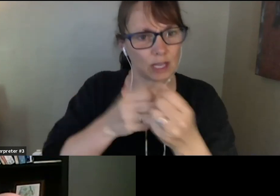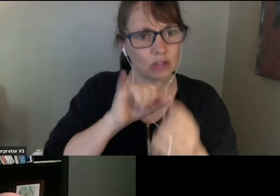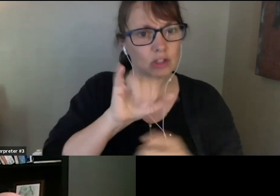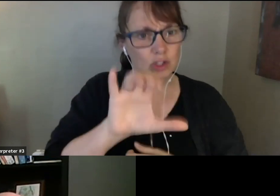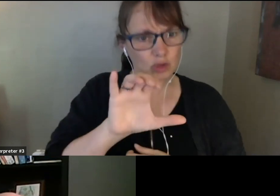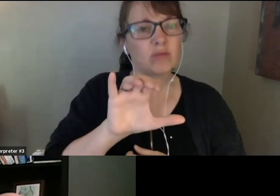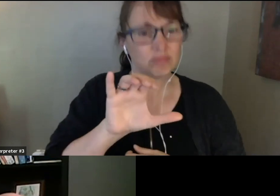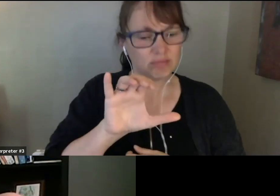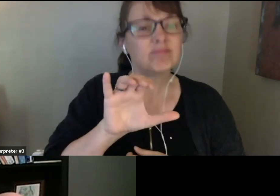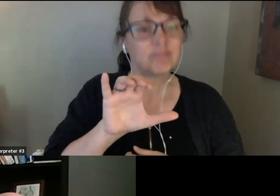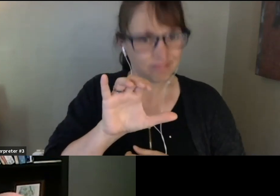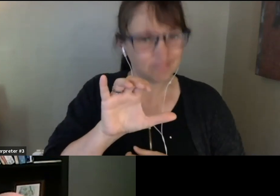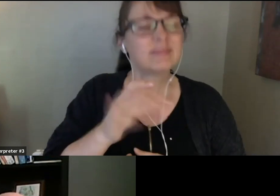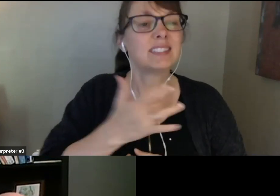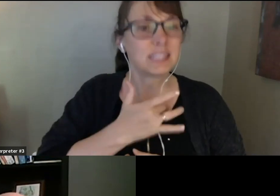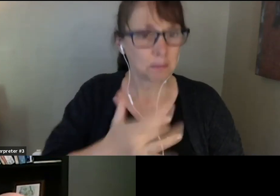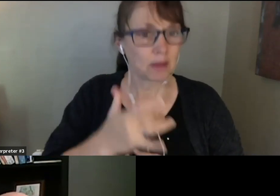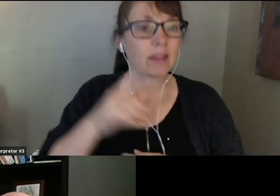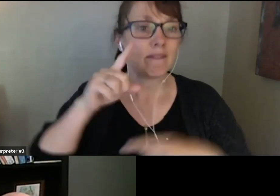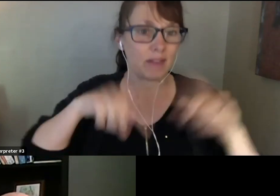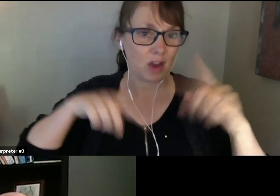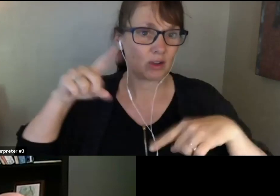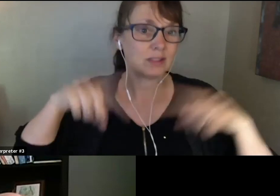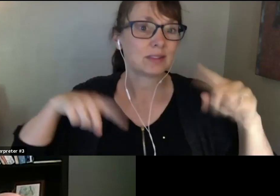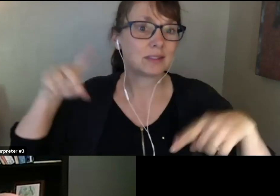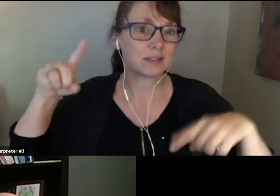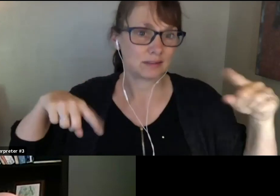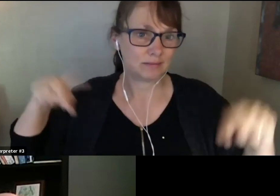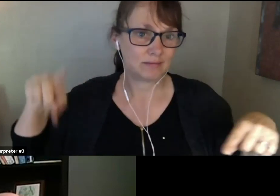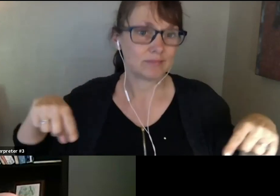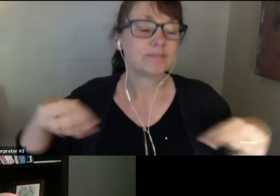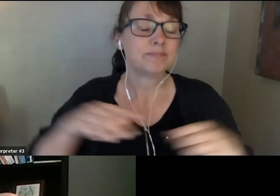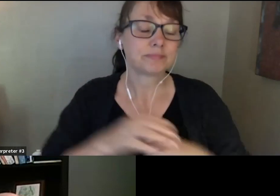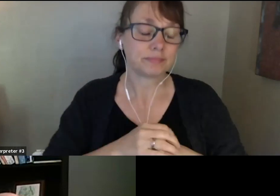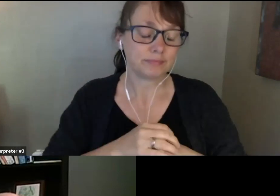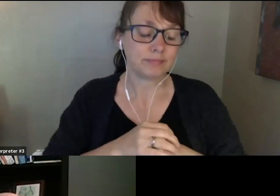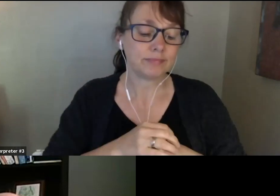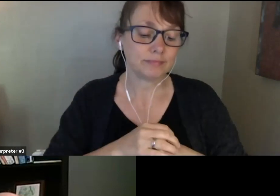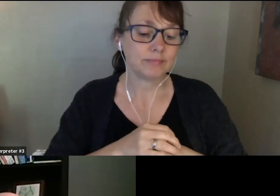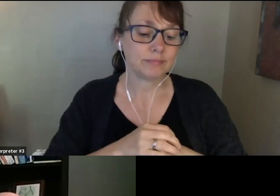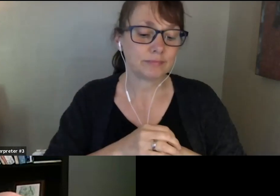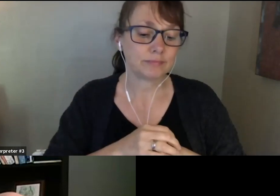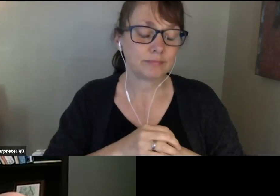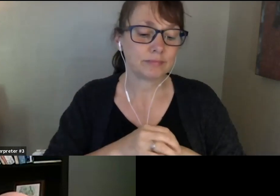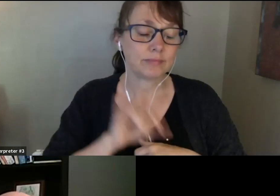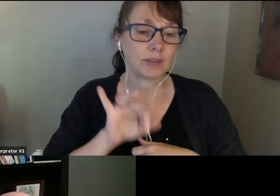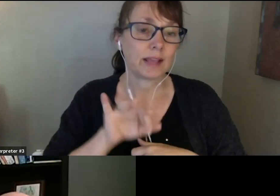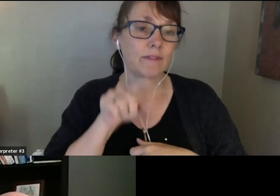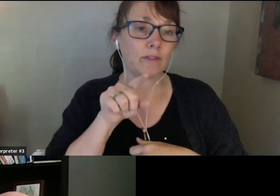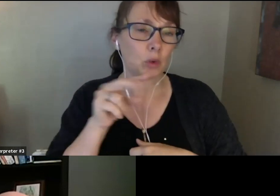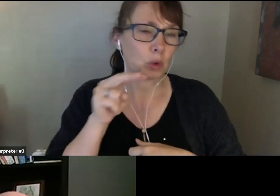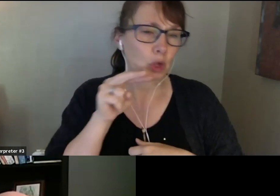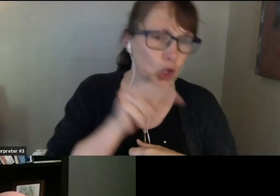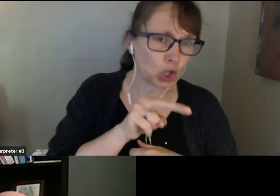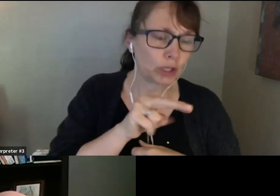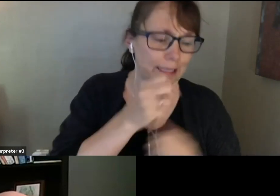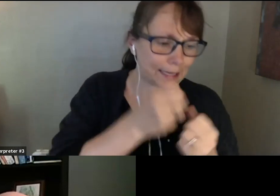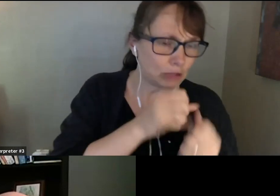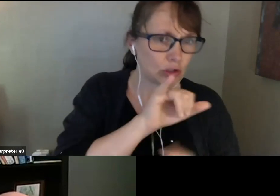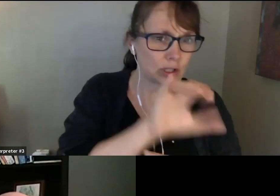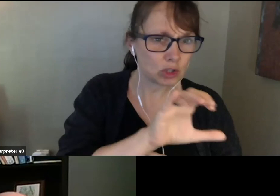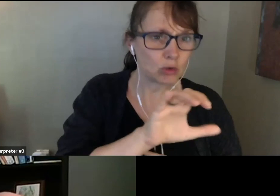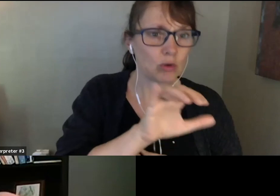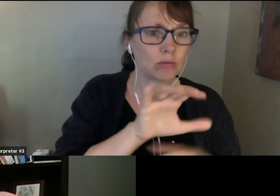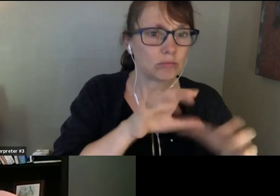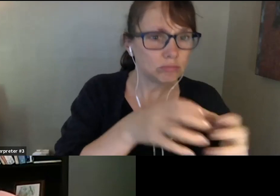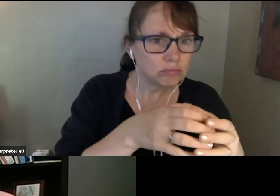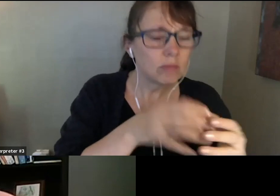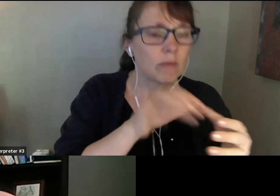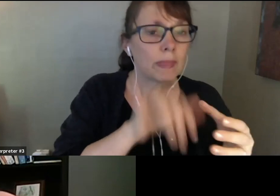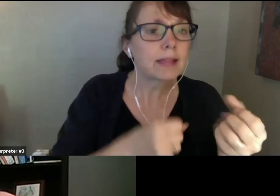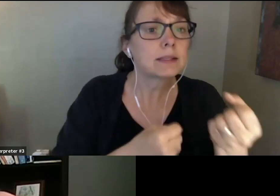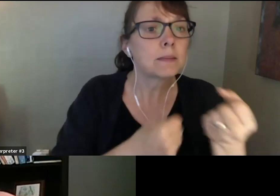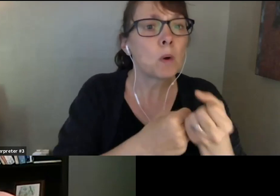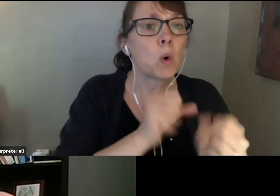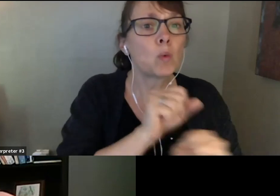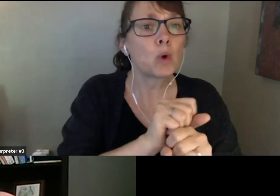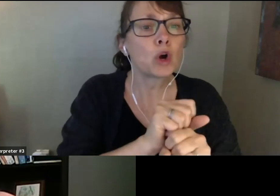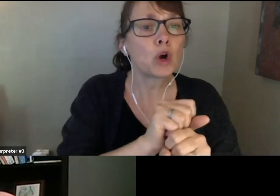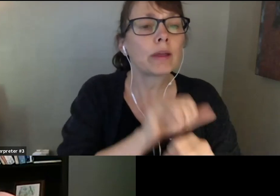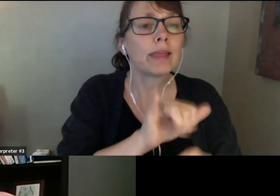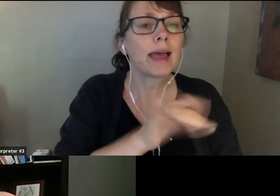right? So if you look at the Institutes that support work that tends to be favored by African-American/Black